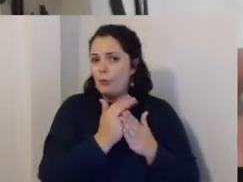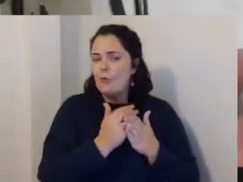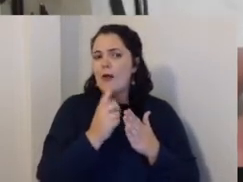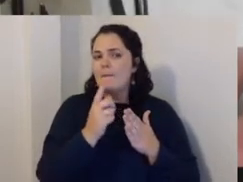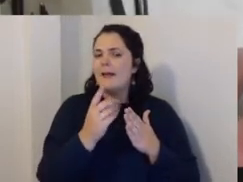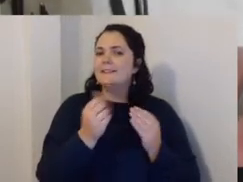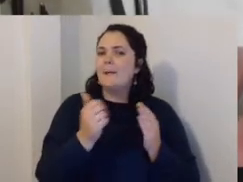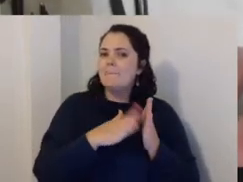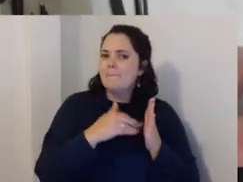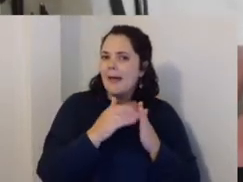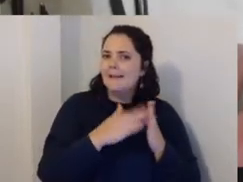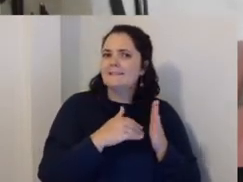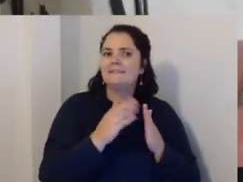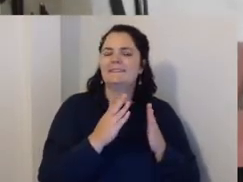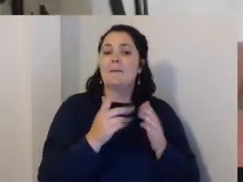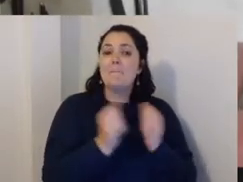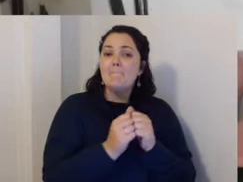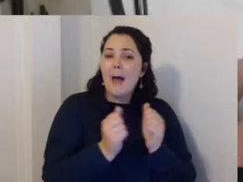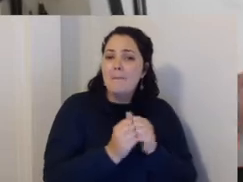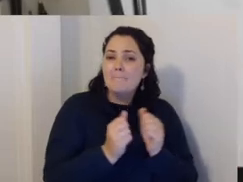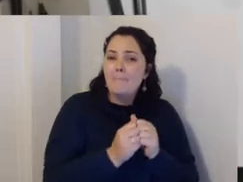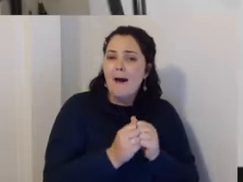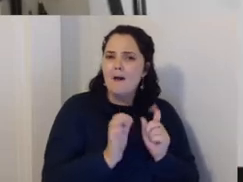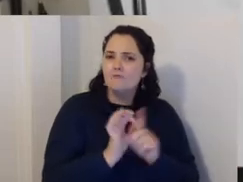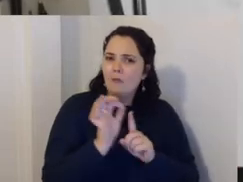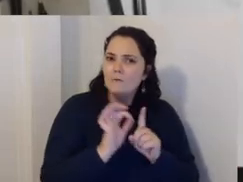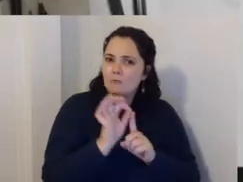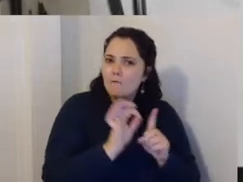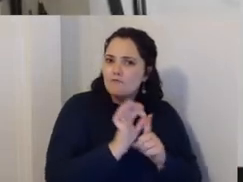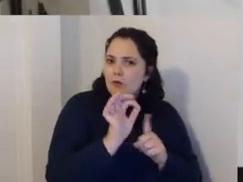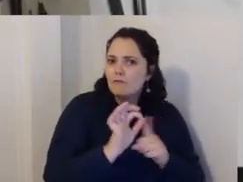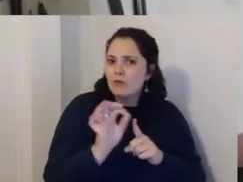technology and drawing technology and paper technology and some of it was driven really by